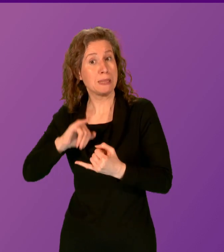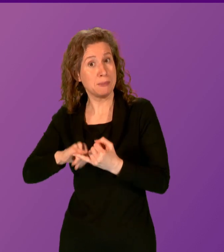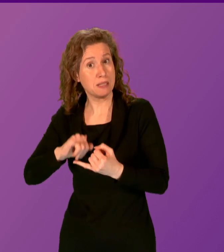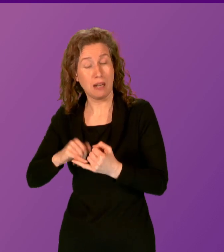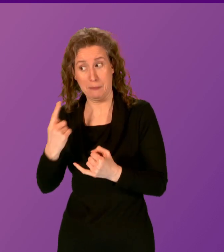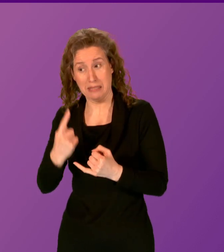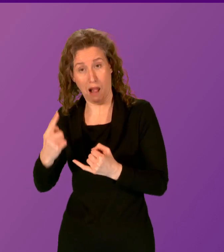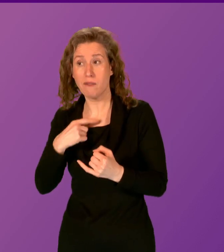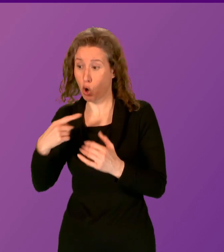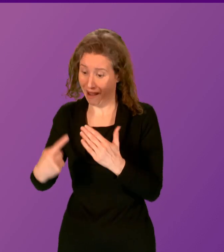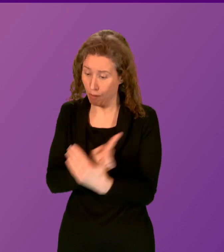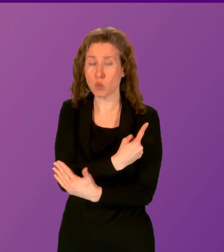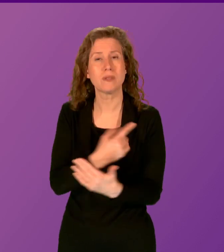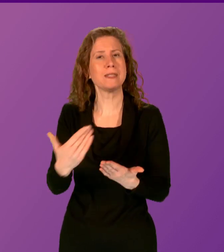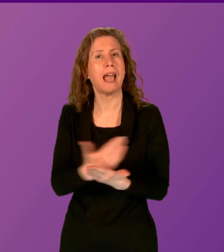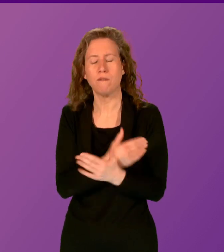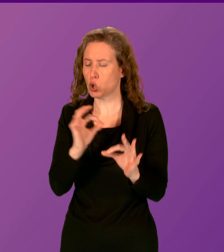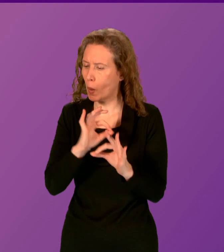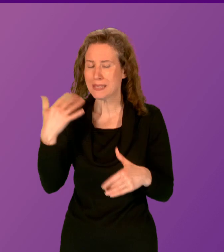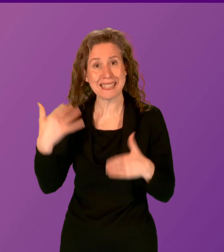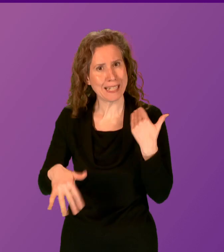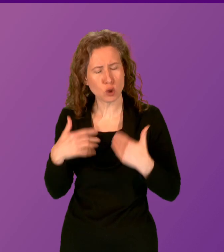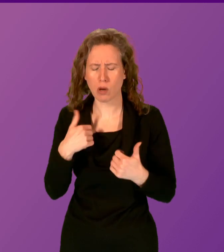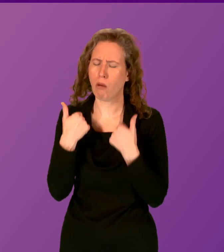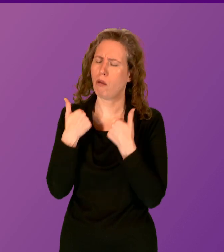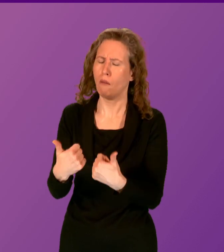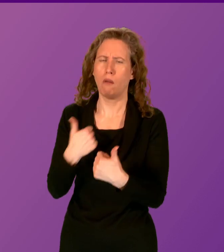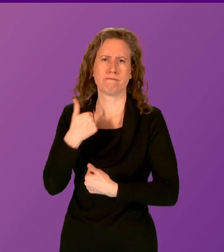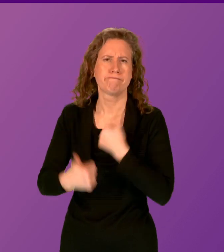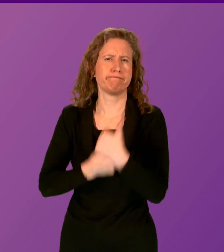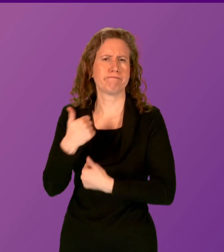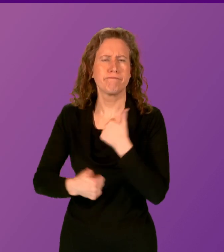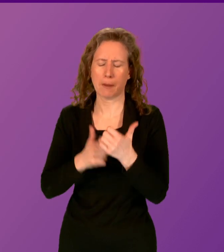evacuated safely and without injury, so I am very pleased about that.